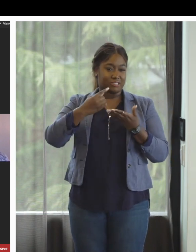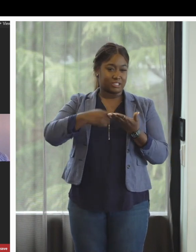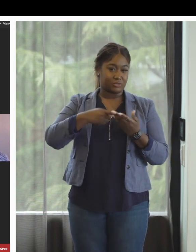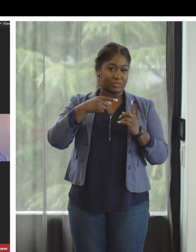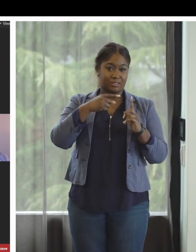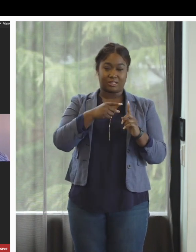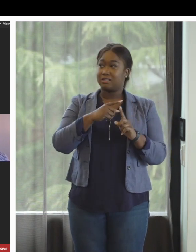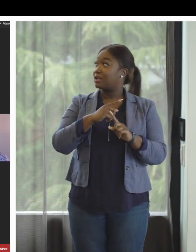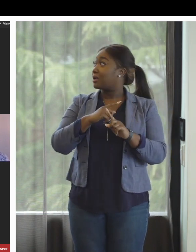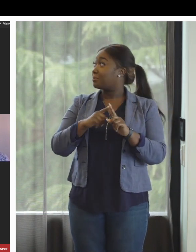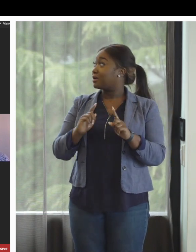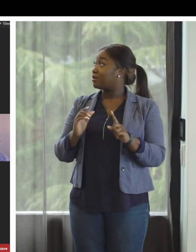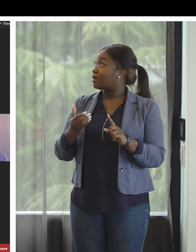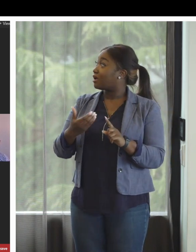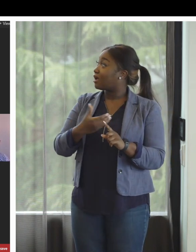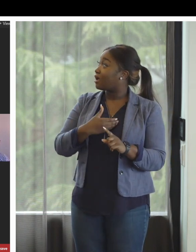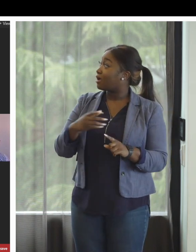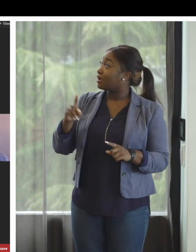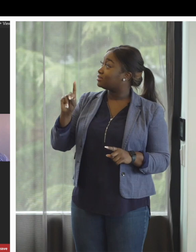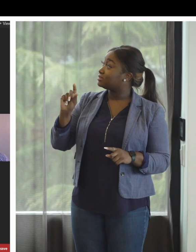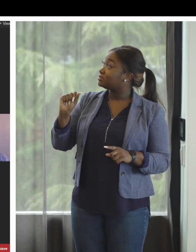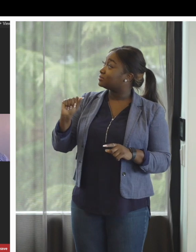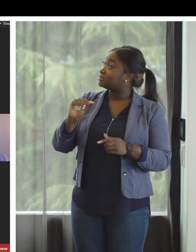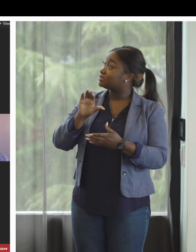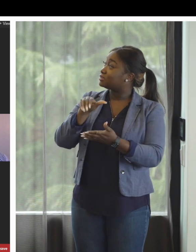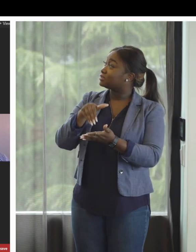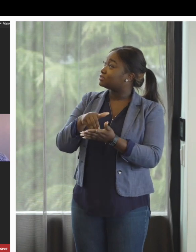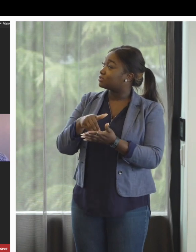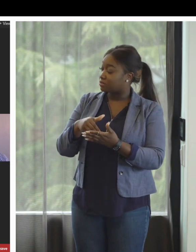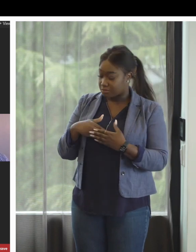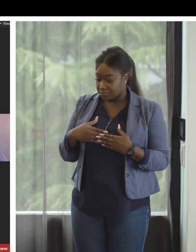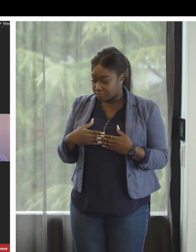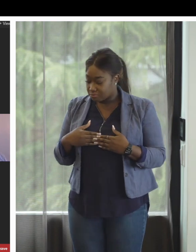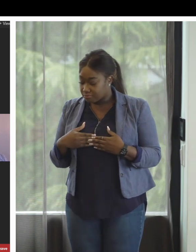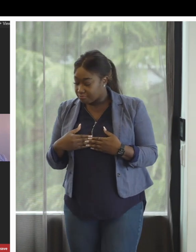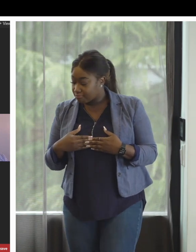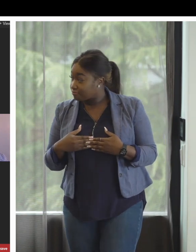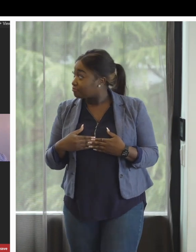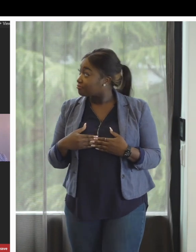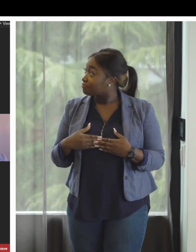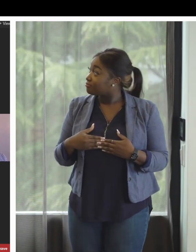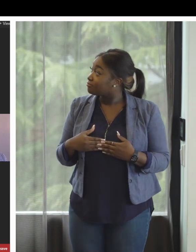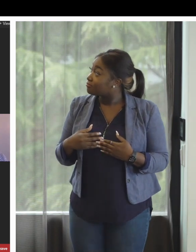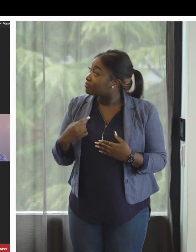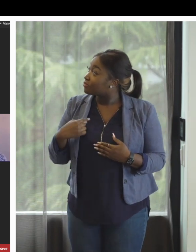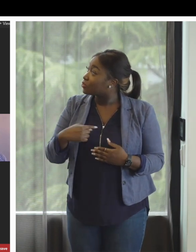center we do really working to promote universal equitable